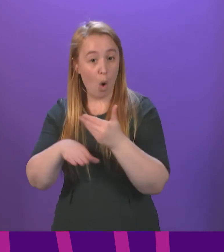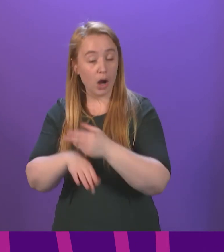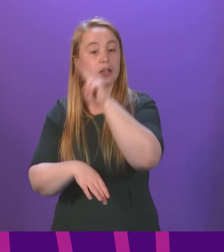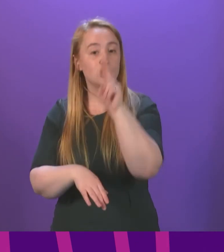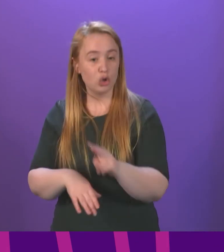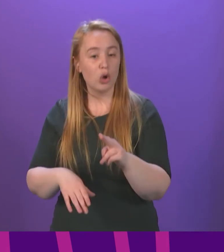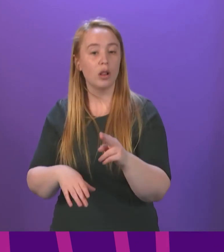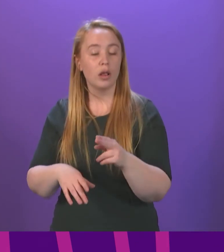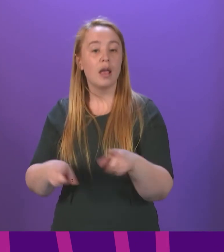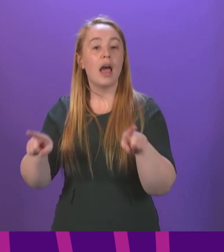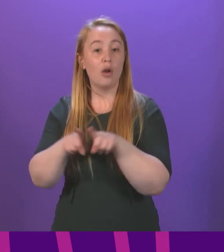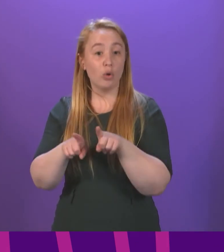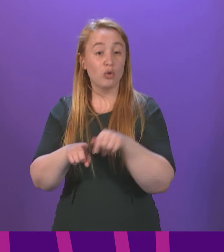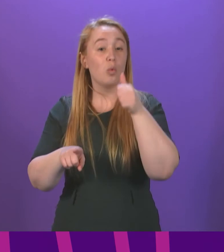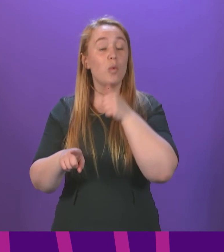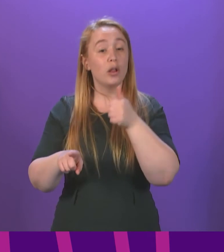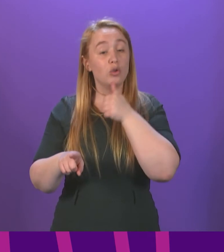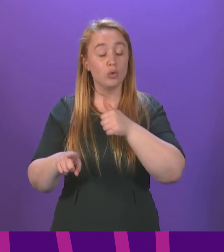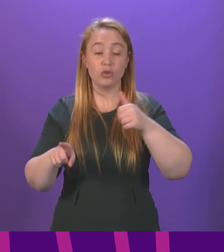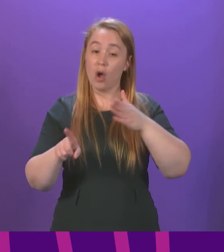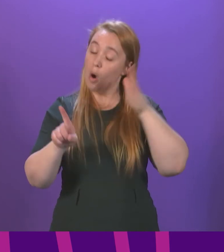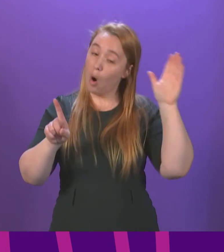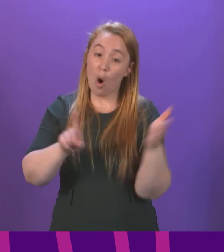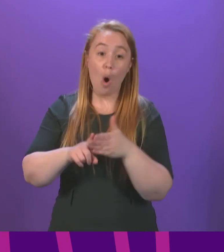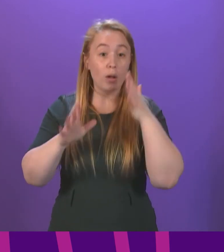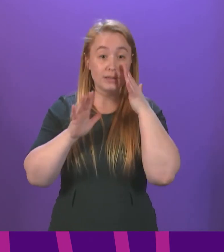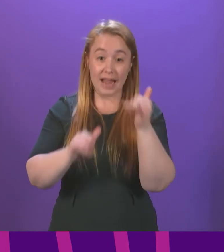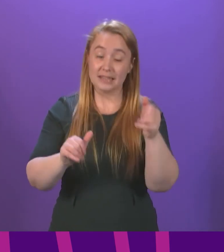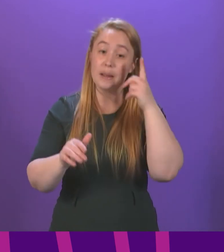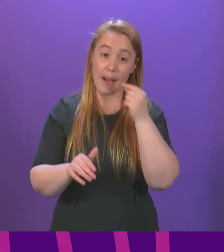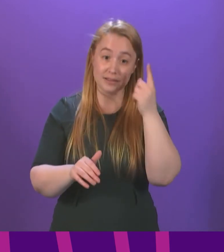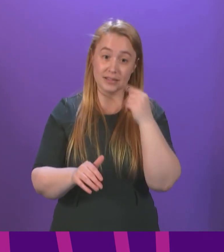We will continue to use all our testing capacity as effectively as possible.